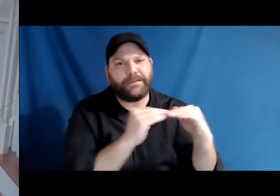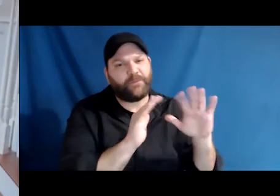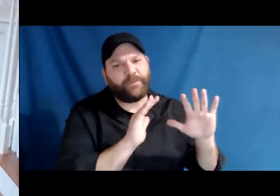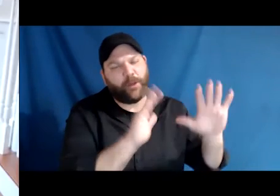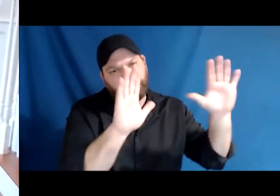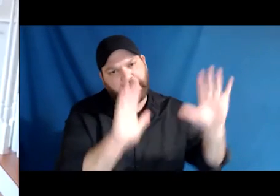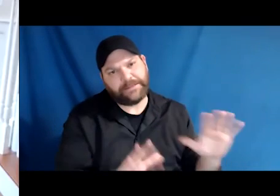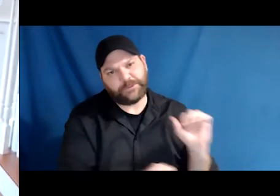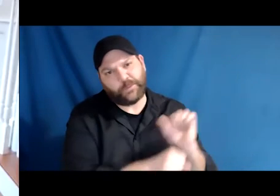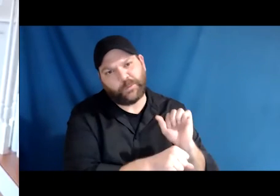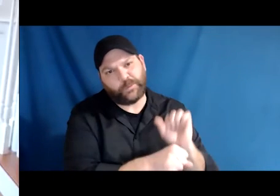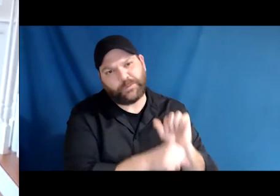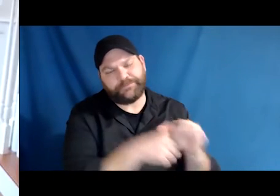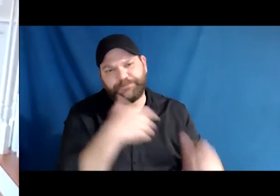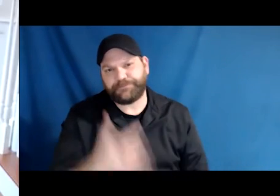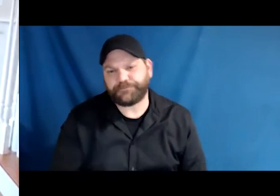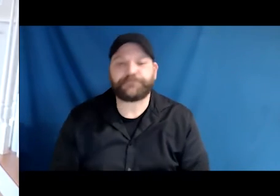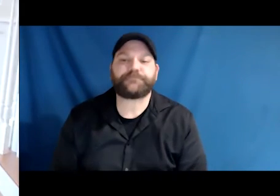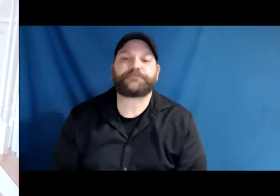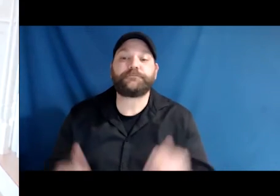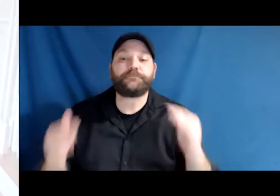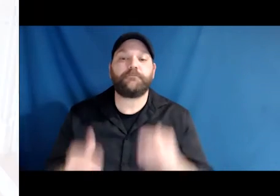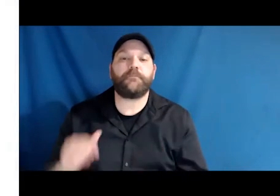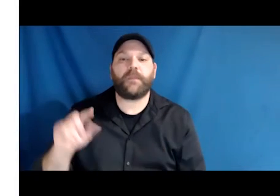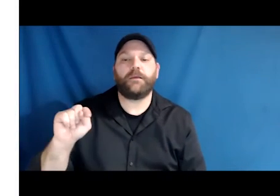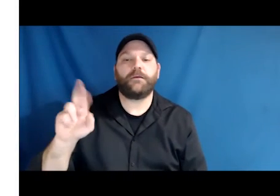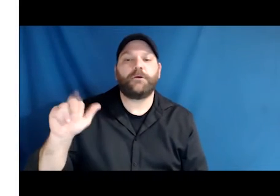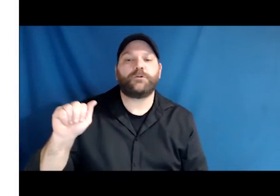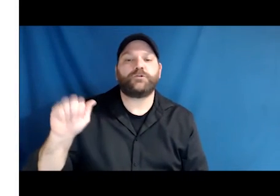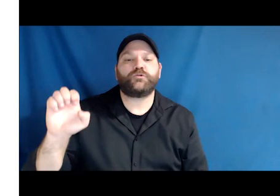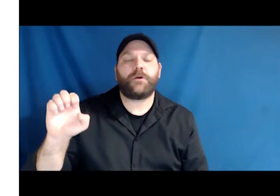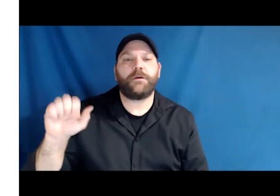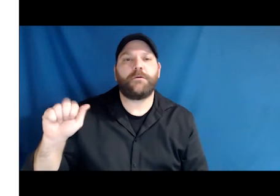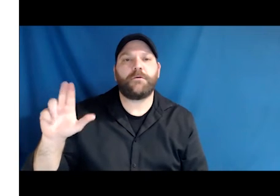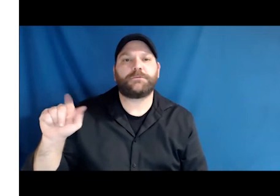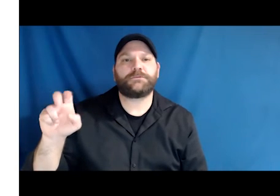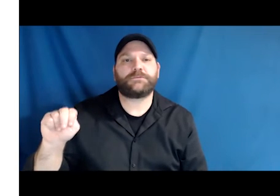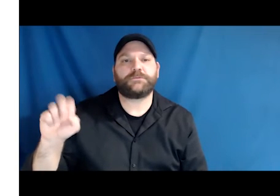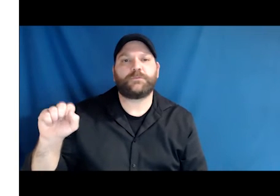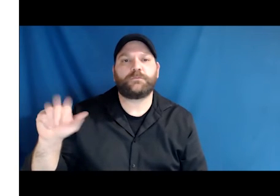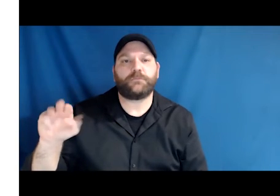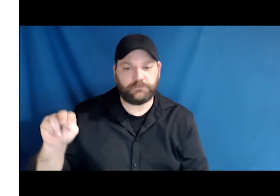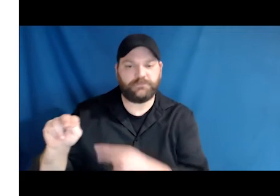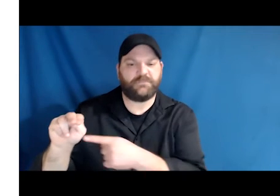Let's also recognize Trae Alston-Swan from the Center for the Study of Race and Ethnicity in America.